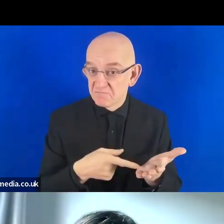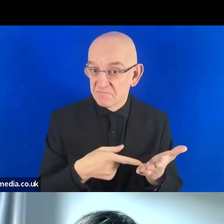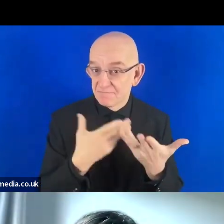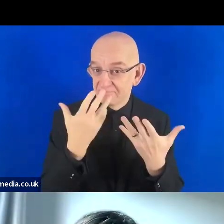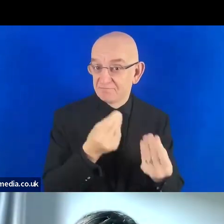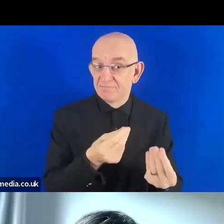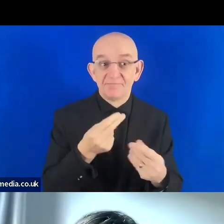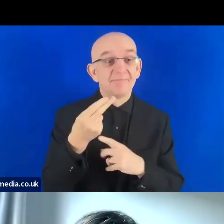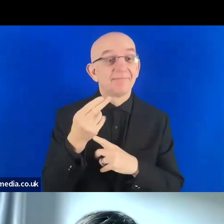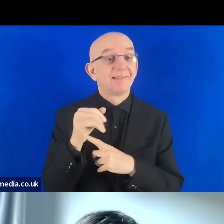Kirk. So,